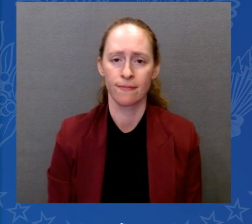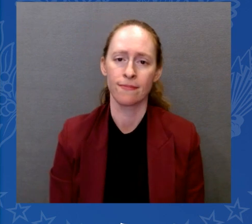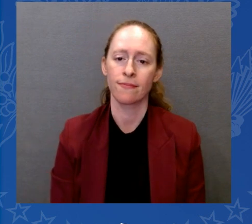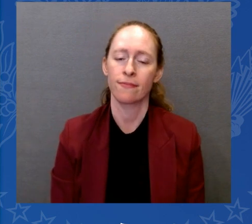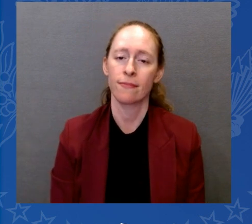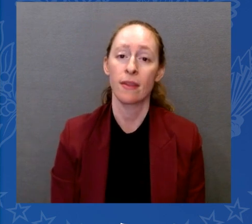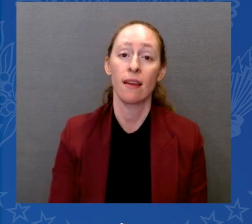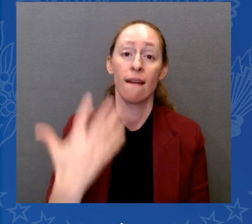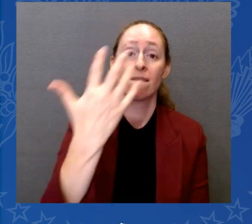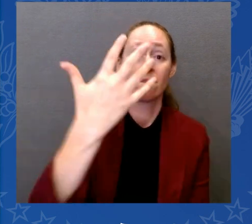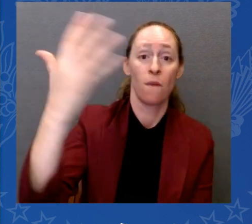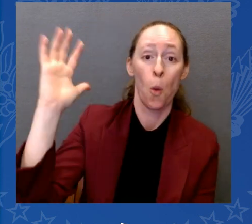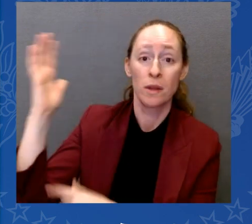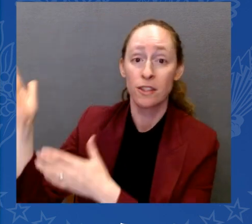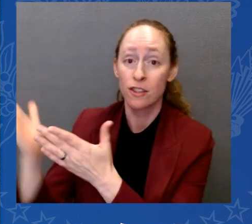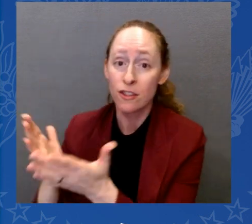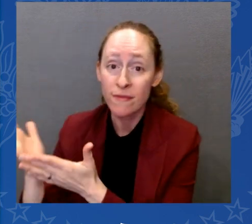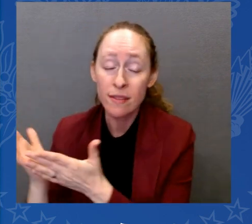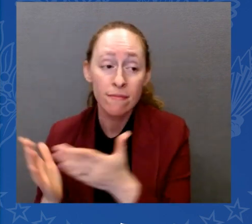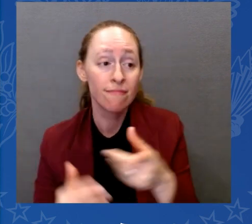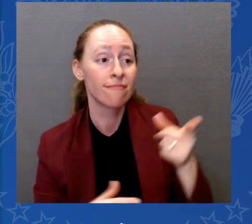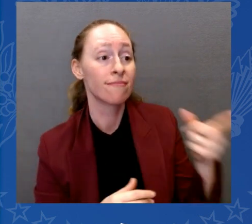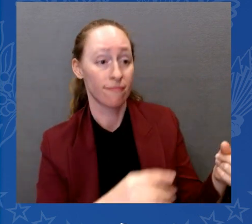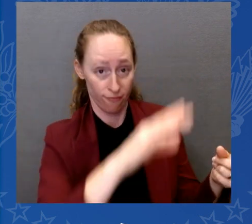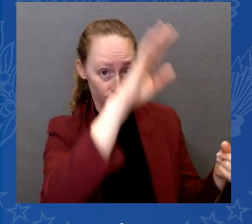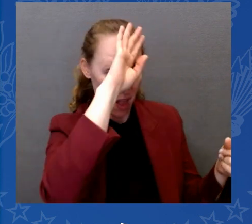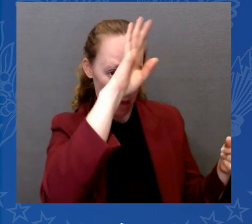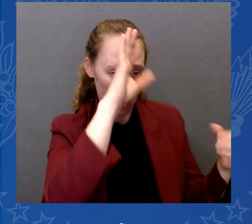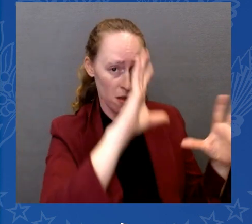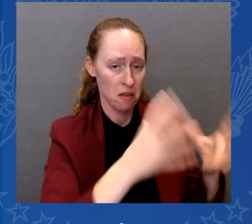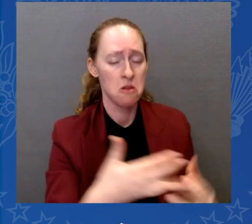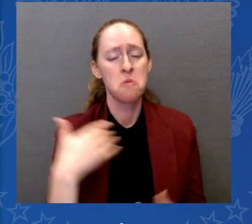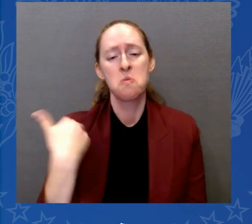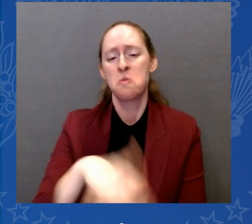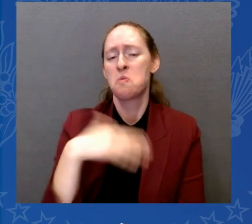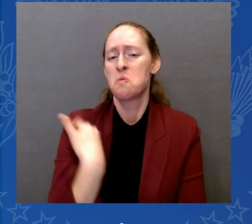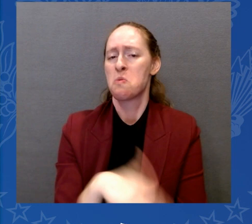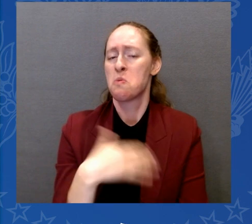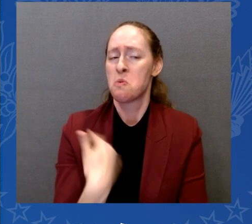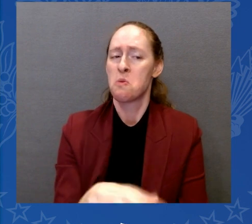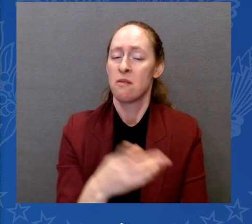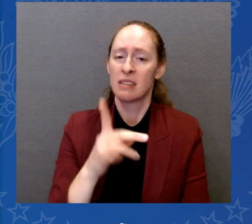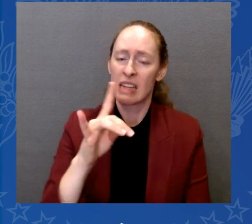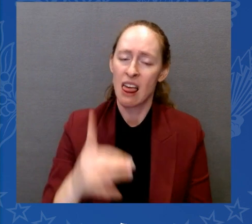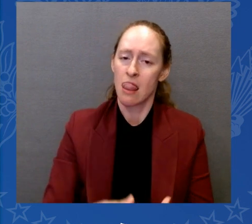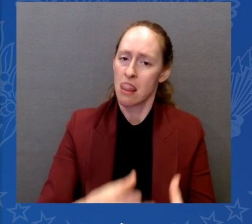I've traveled, just in the last two years, over every major wildfire in America in a helicopter.